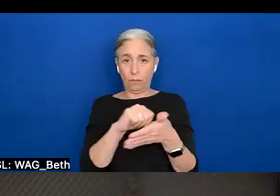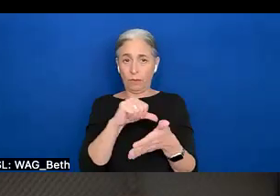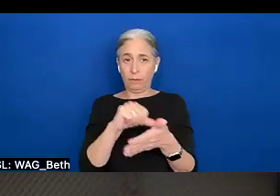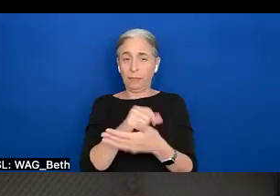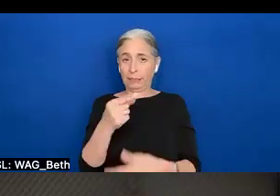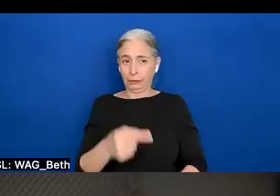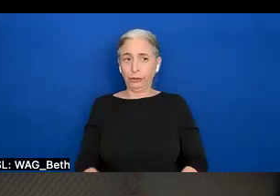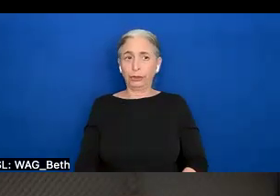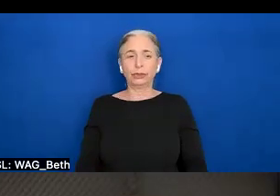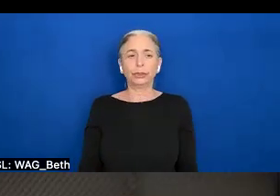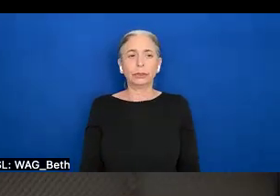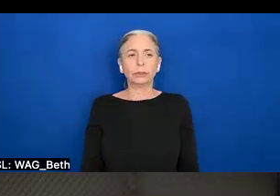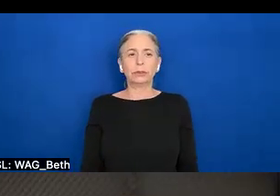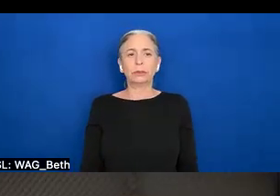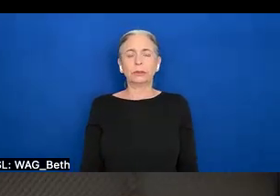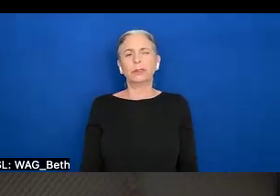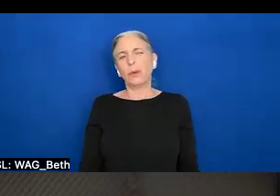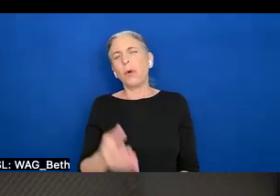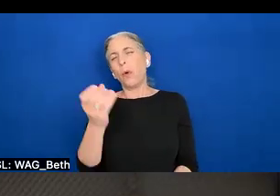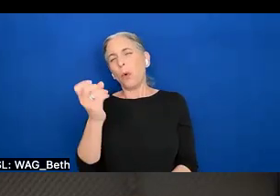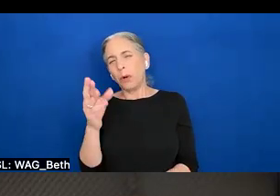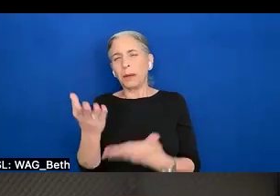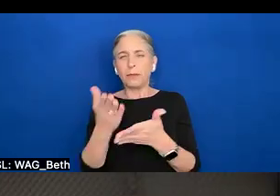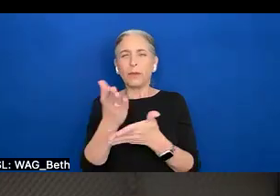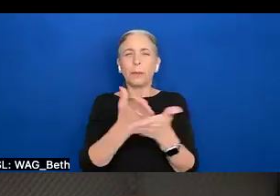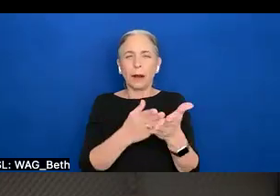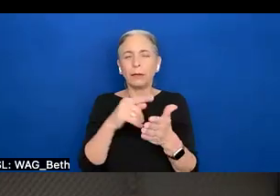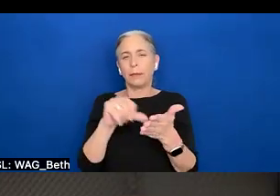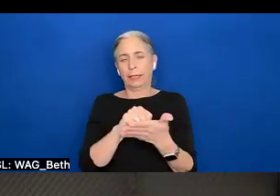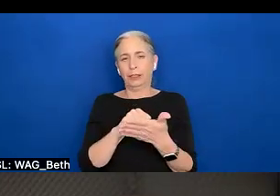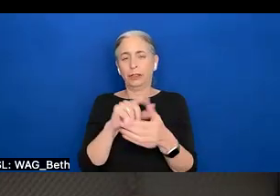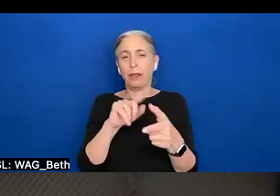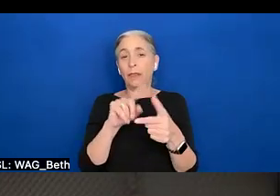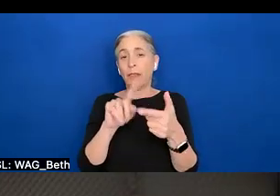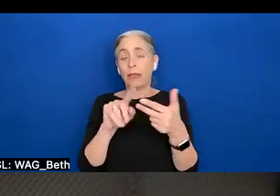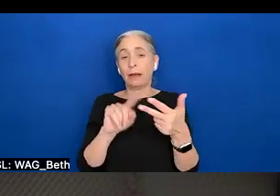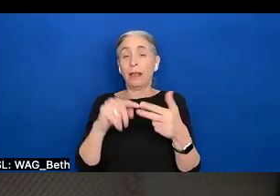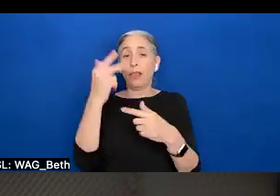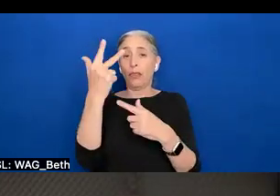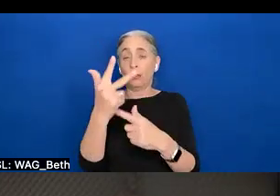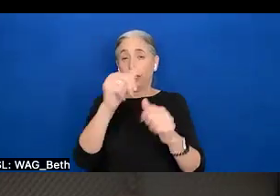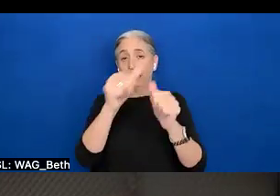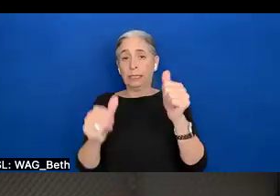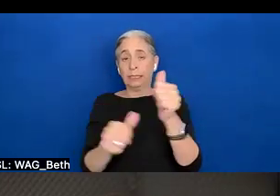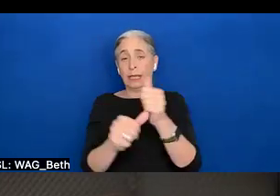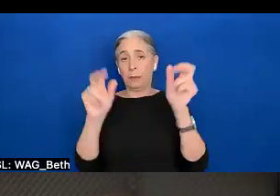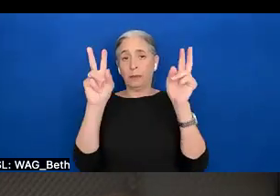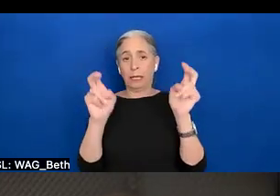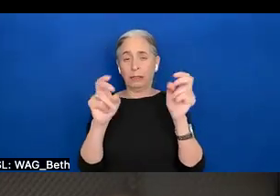page, or for the section. And then there are three sub titles. And then there are text paragraphs.